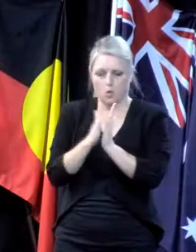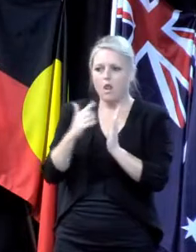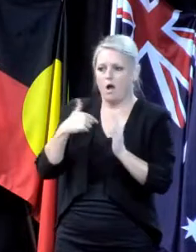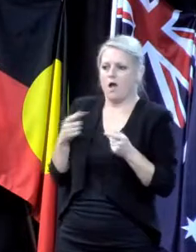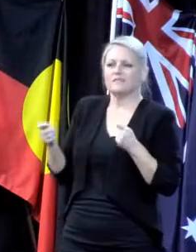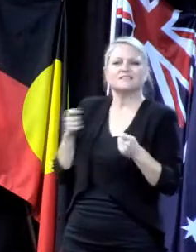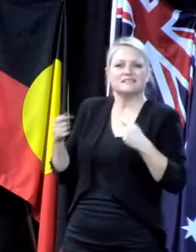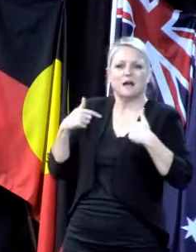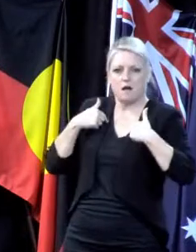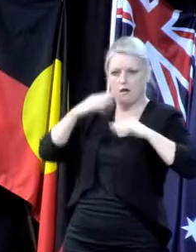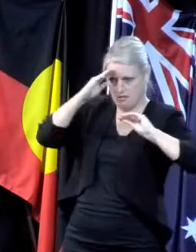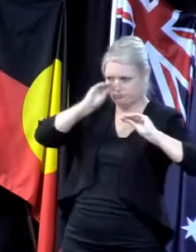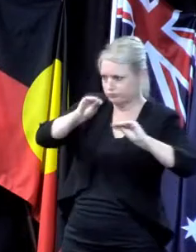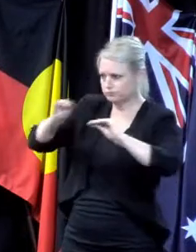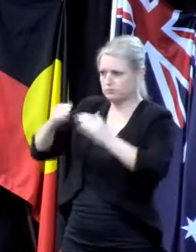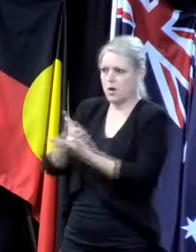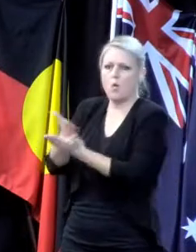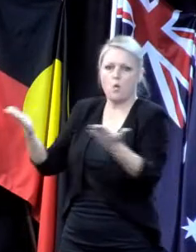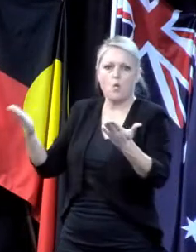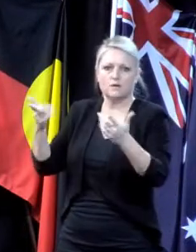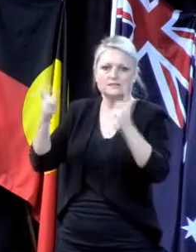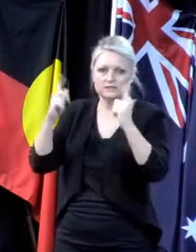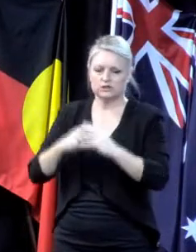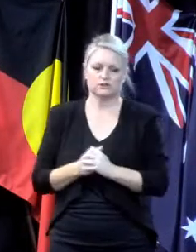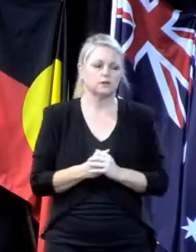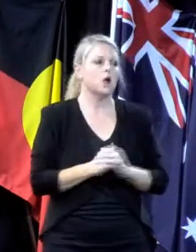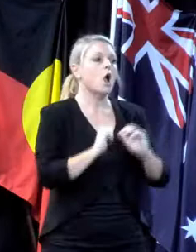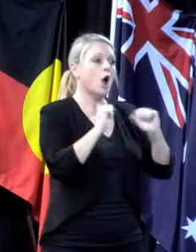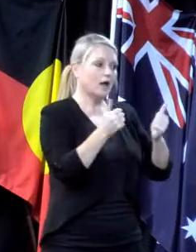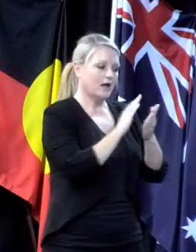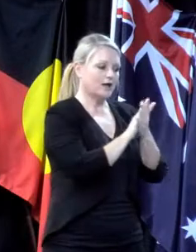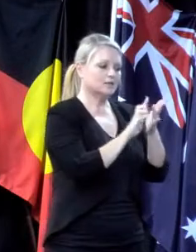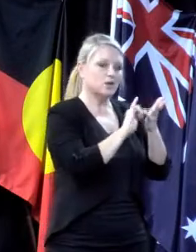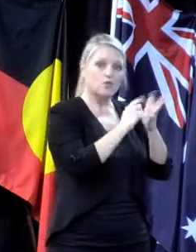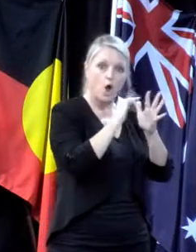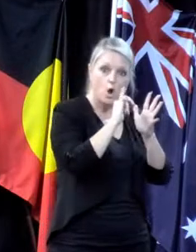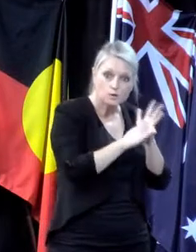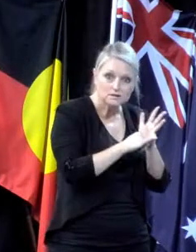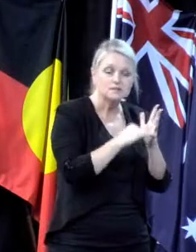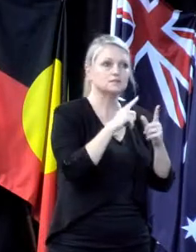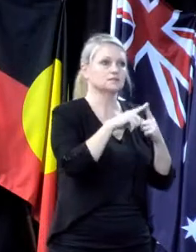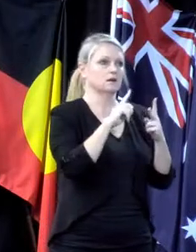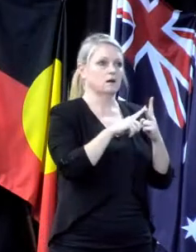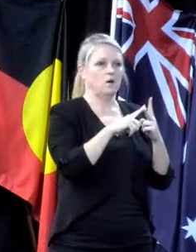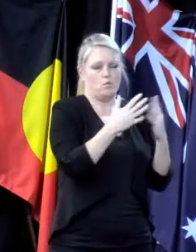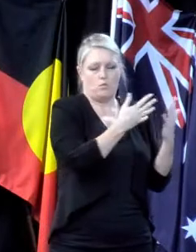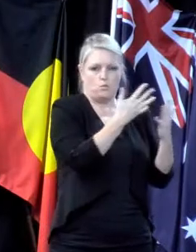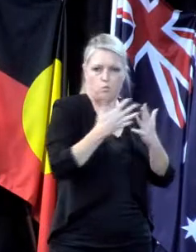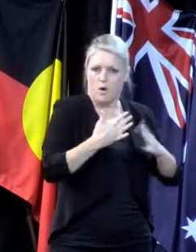OK, so, that falls to the HOSES, or whatever terminology this particular school is using to -